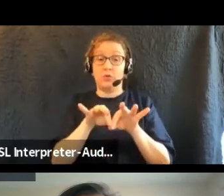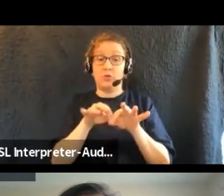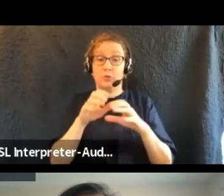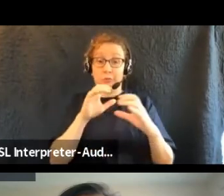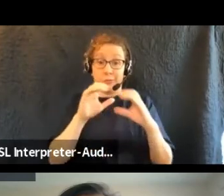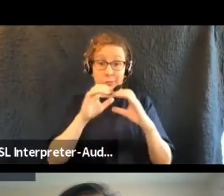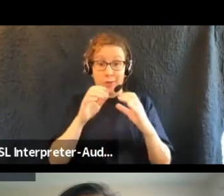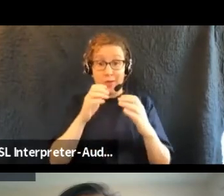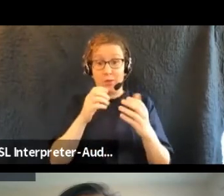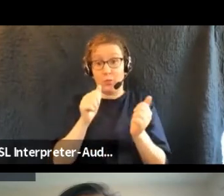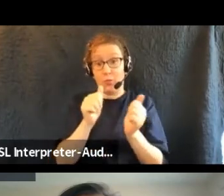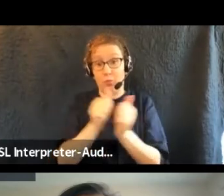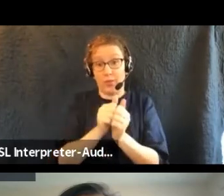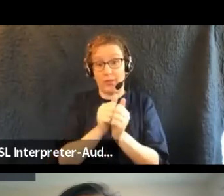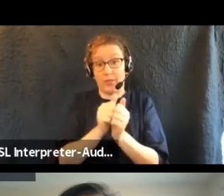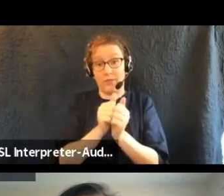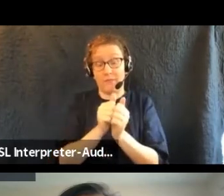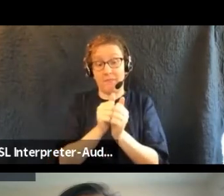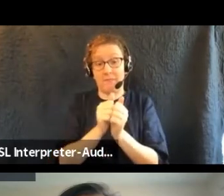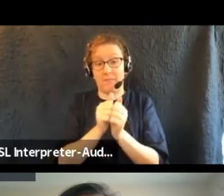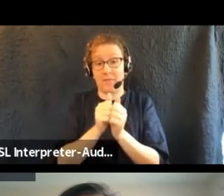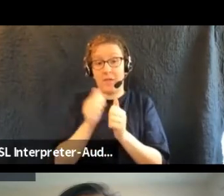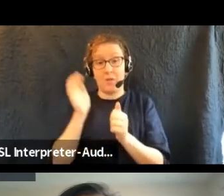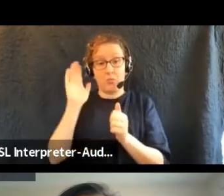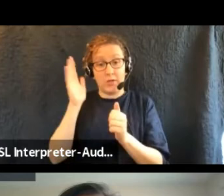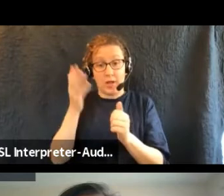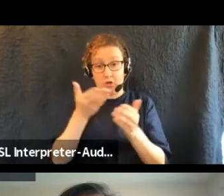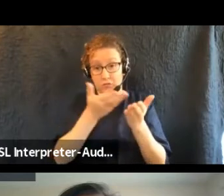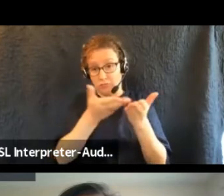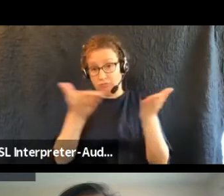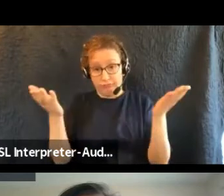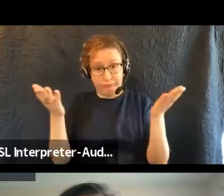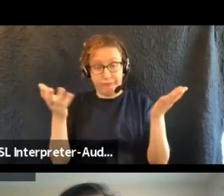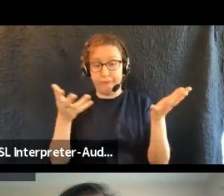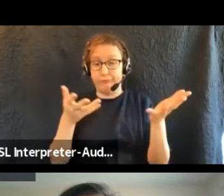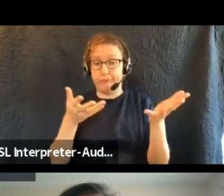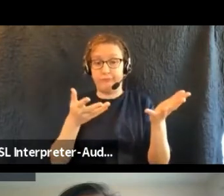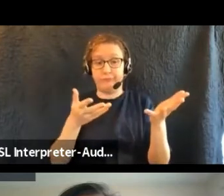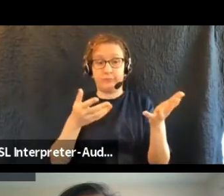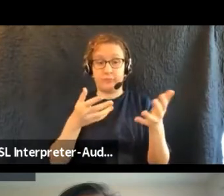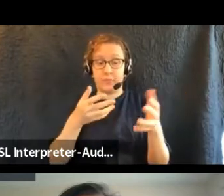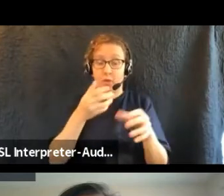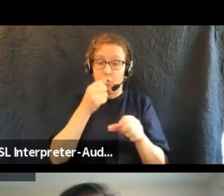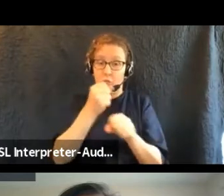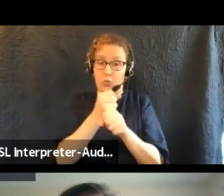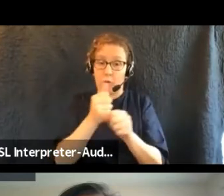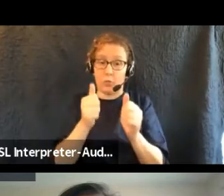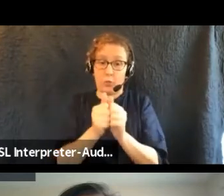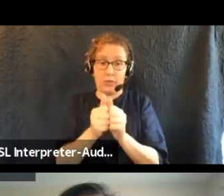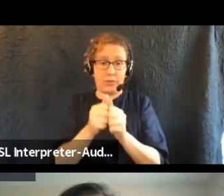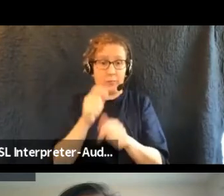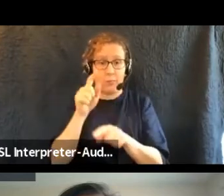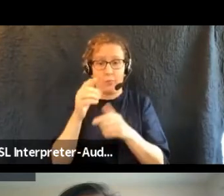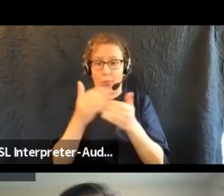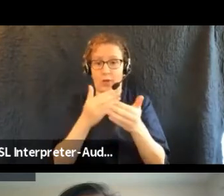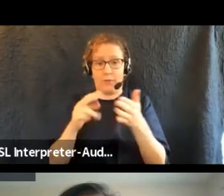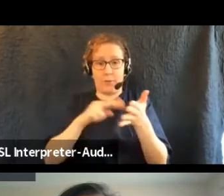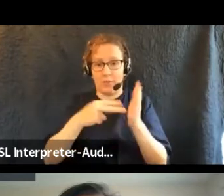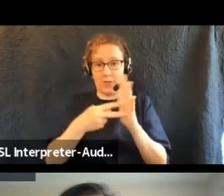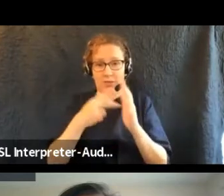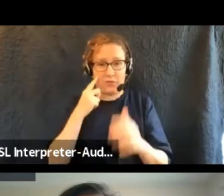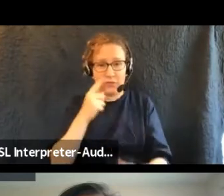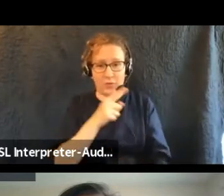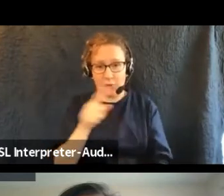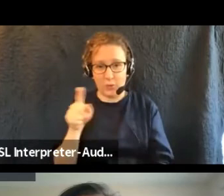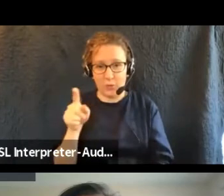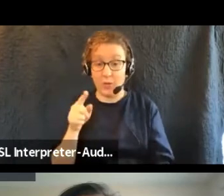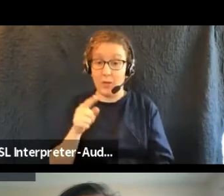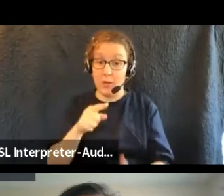with presenters as they work with whatever that means for you, particularly for presenters